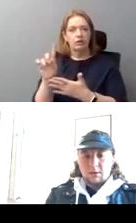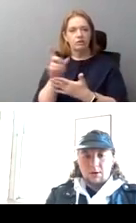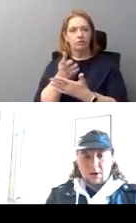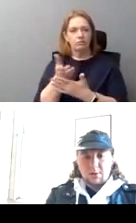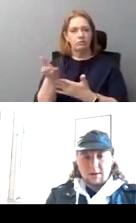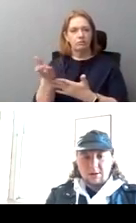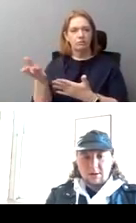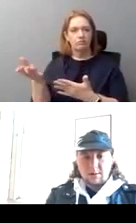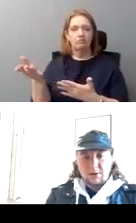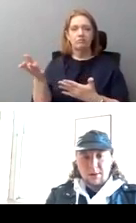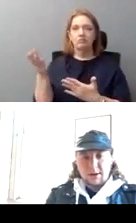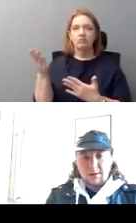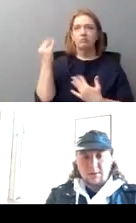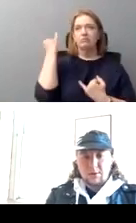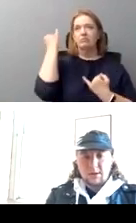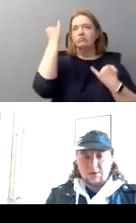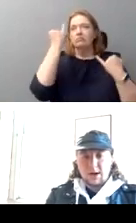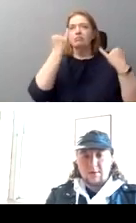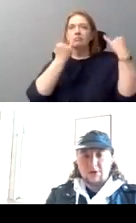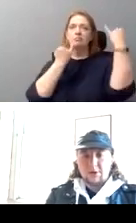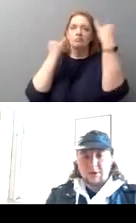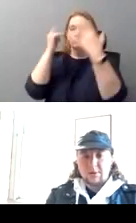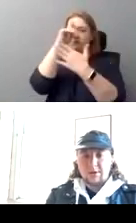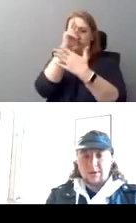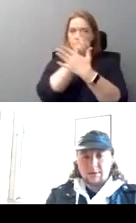Allow your mind to jump. Your mind is free to travel, jumping from place to